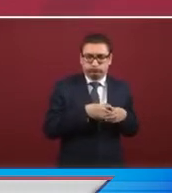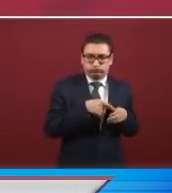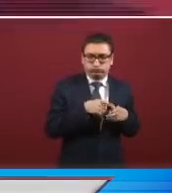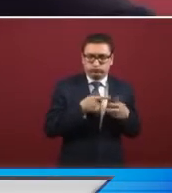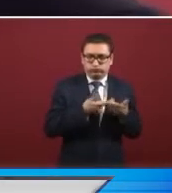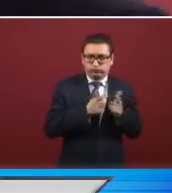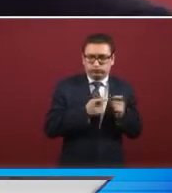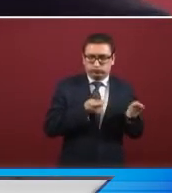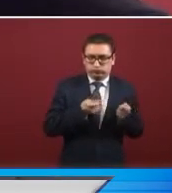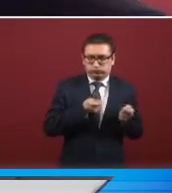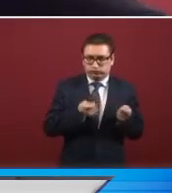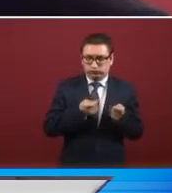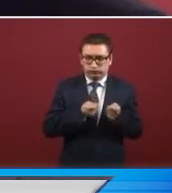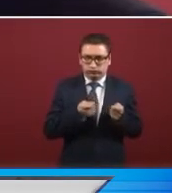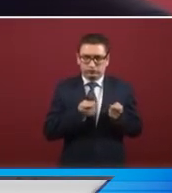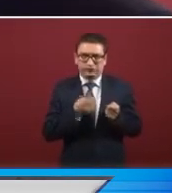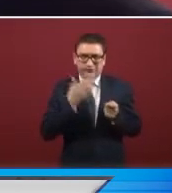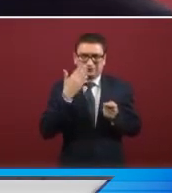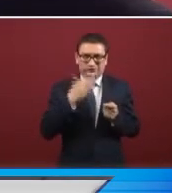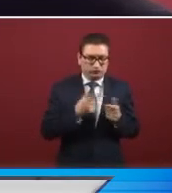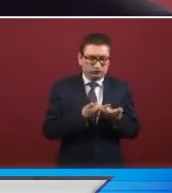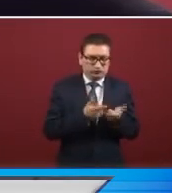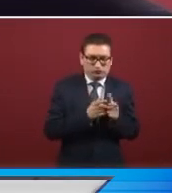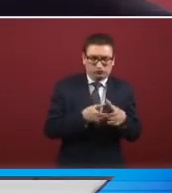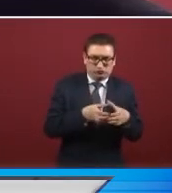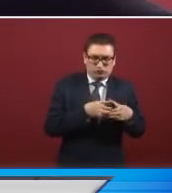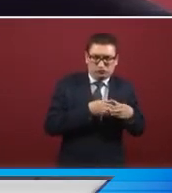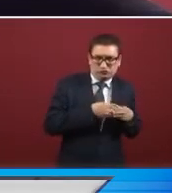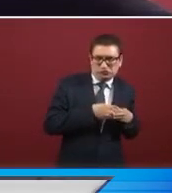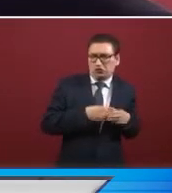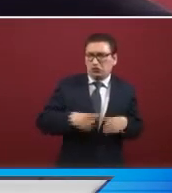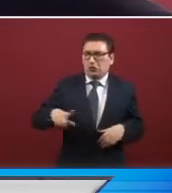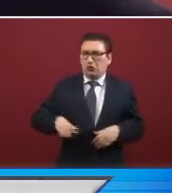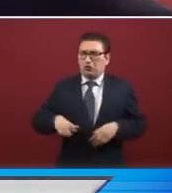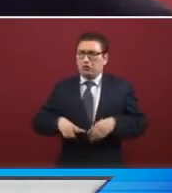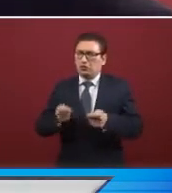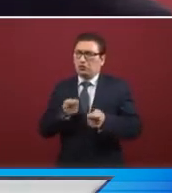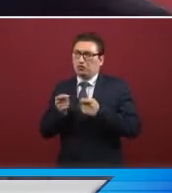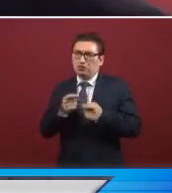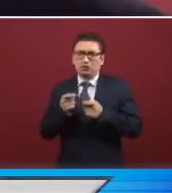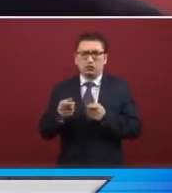The President recalls that there is no communication through the internet in 75% of the country